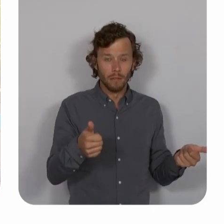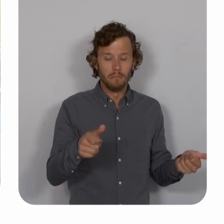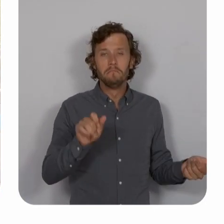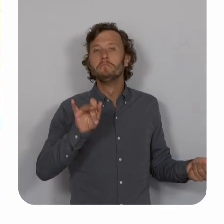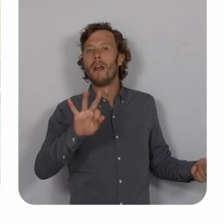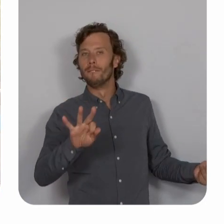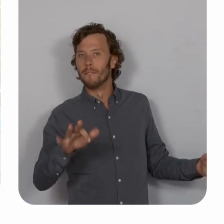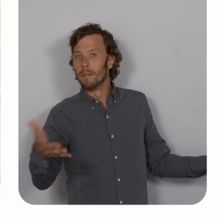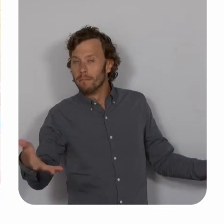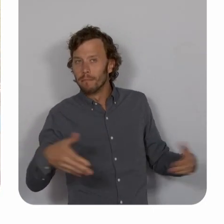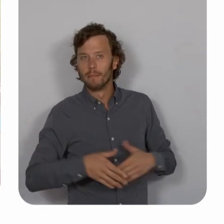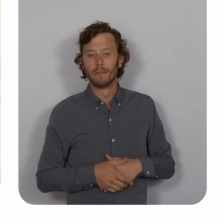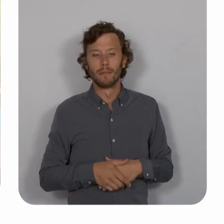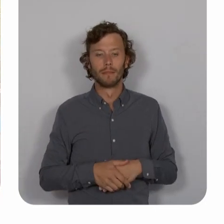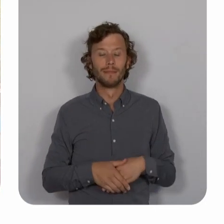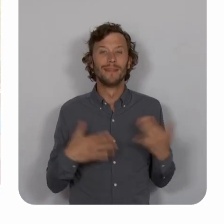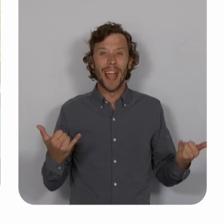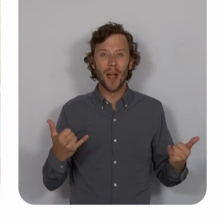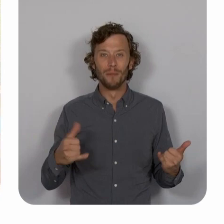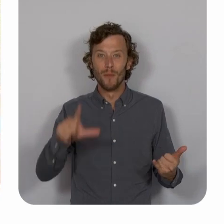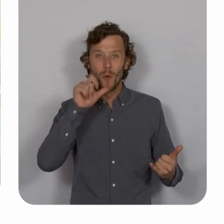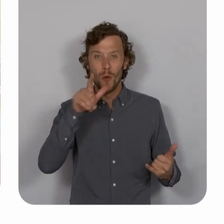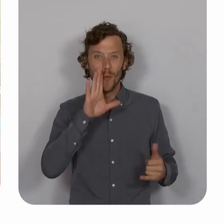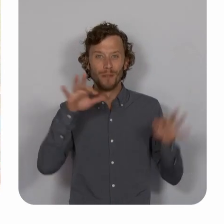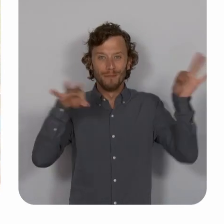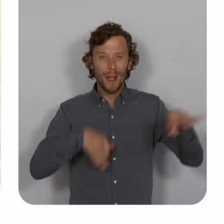To tell us more about this, please welcome Britta Hummel.